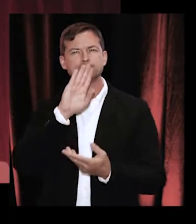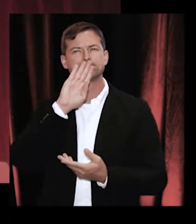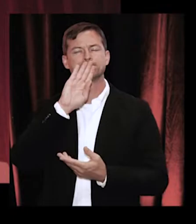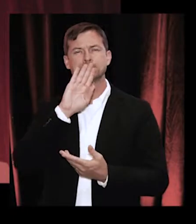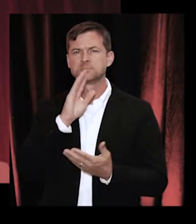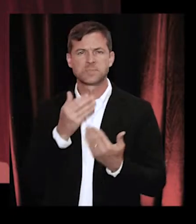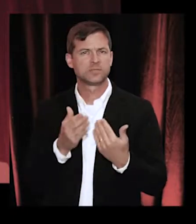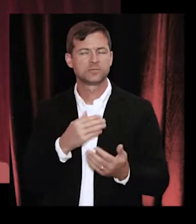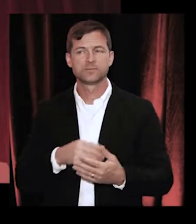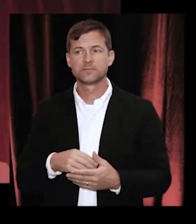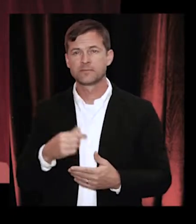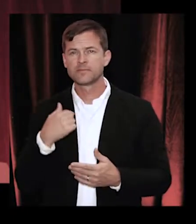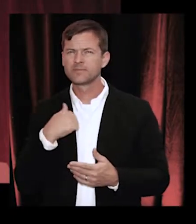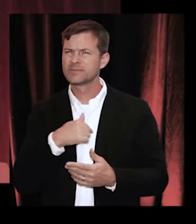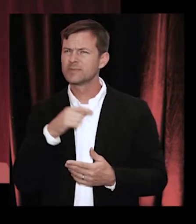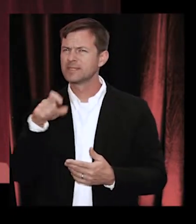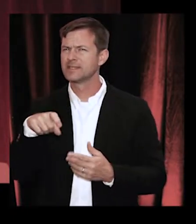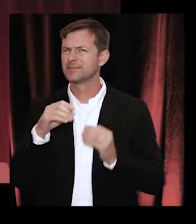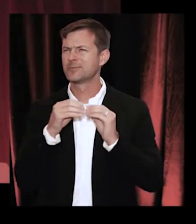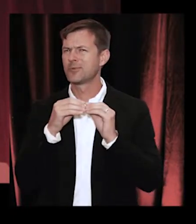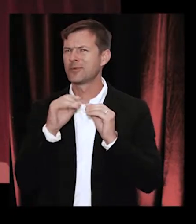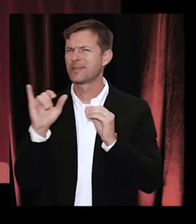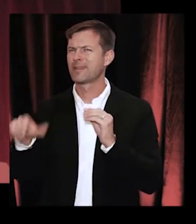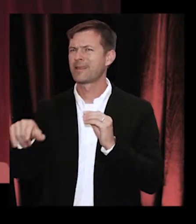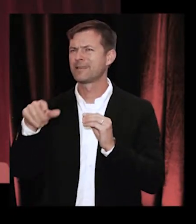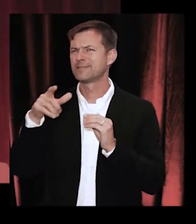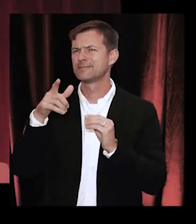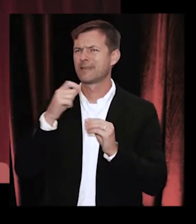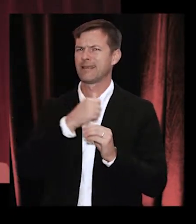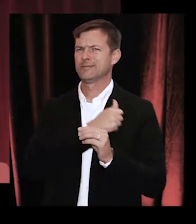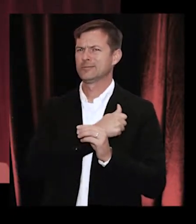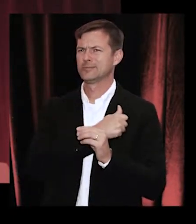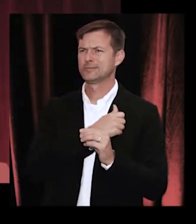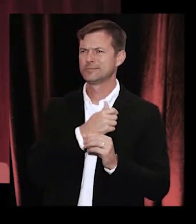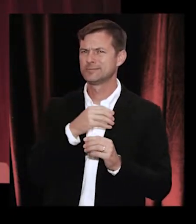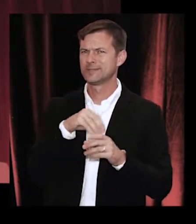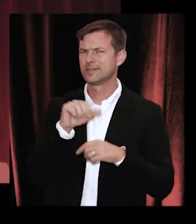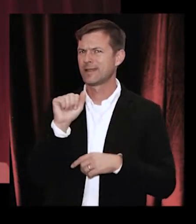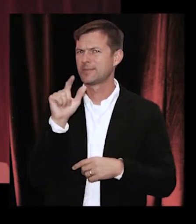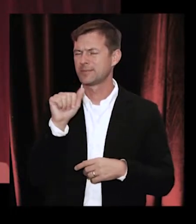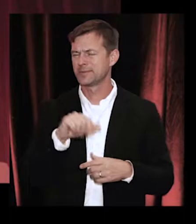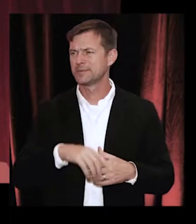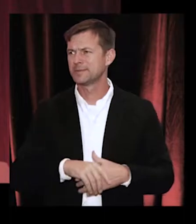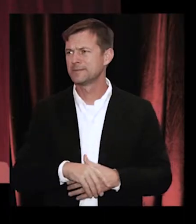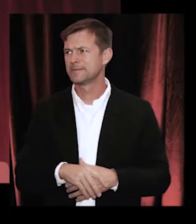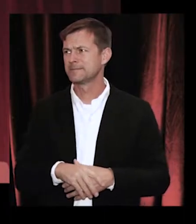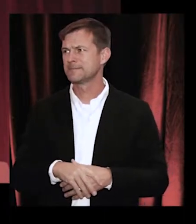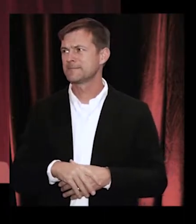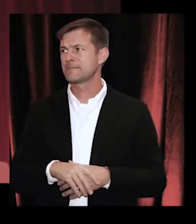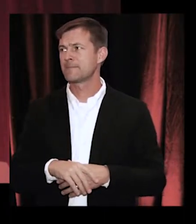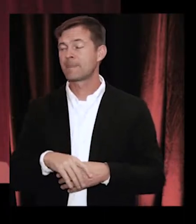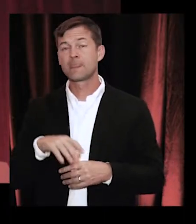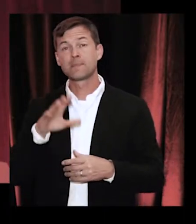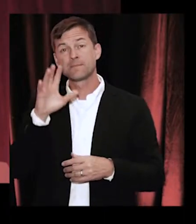We could all use a little bit more of that mentality in our state, and the ADRS staff